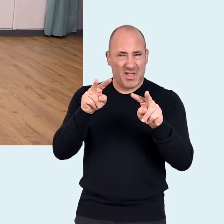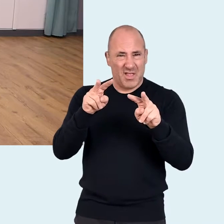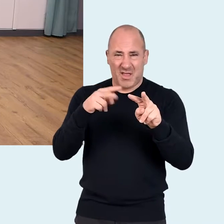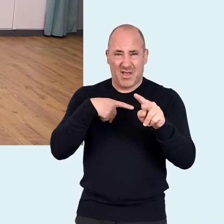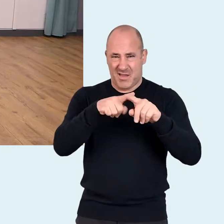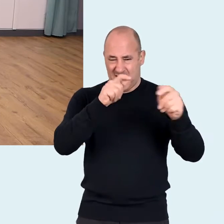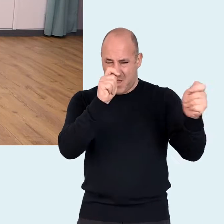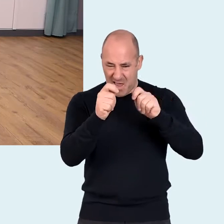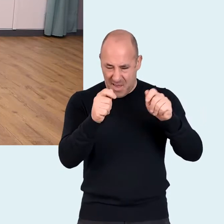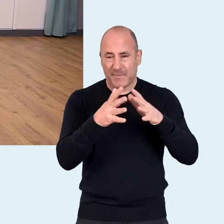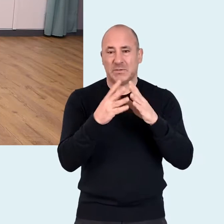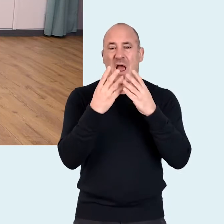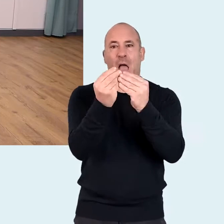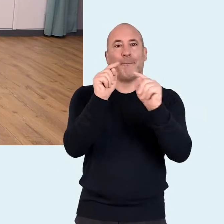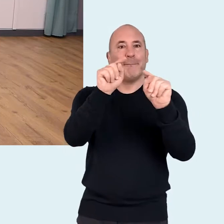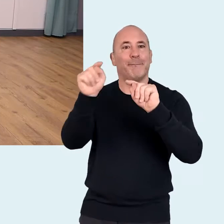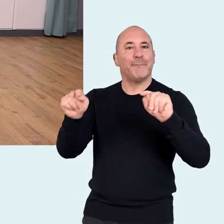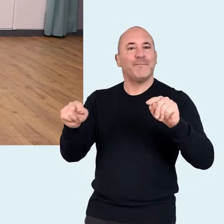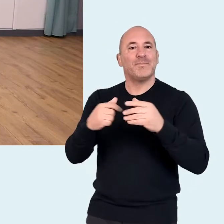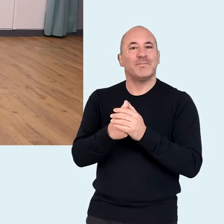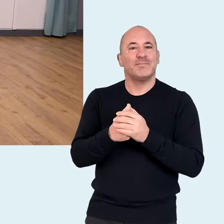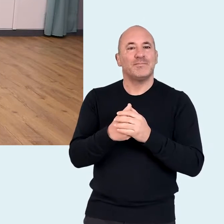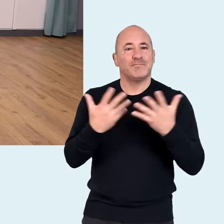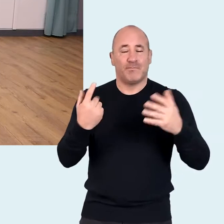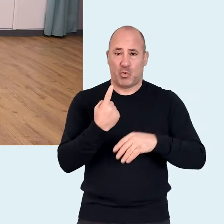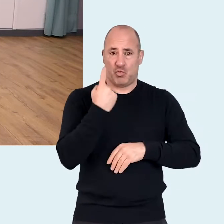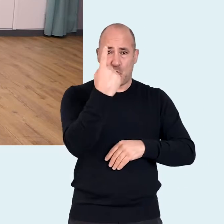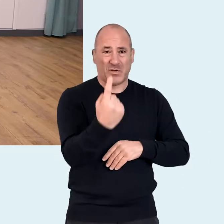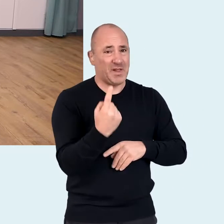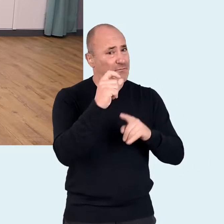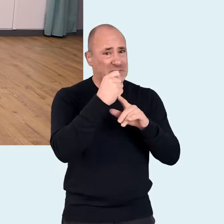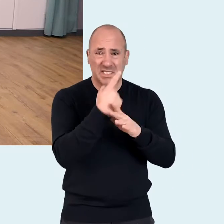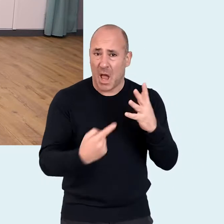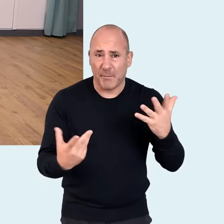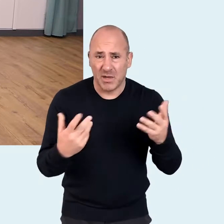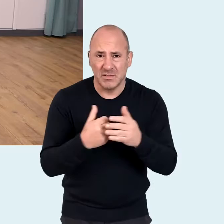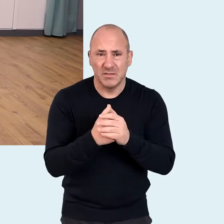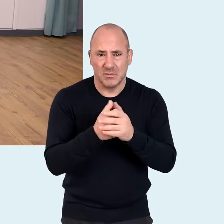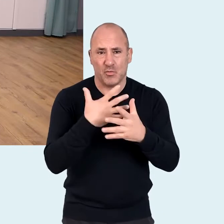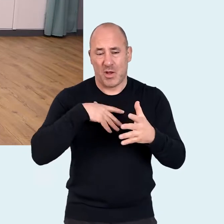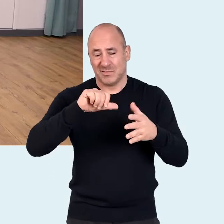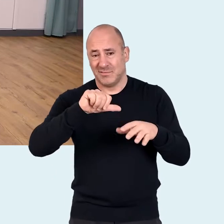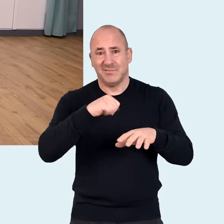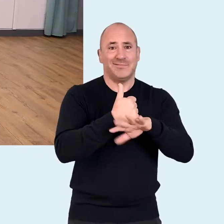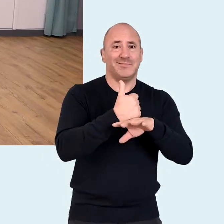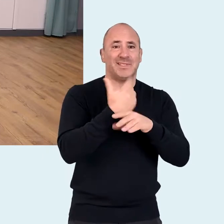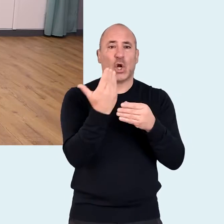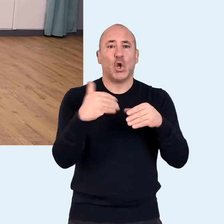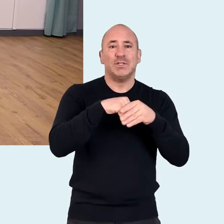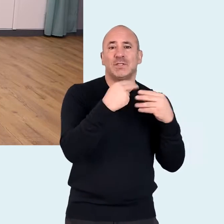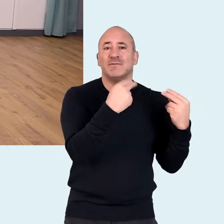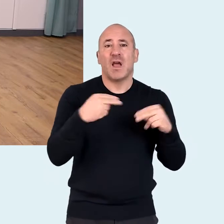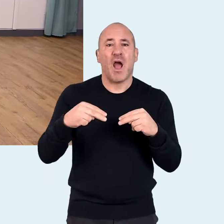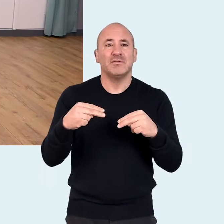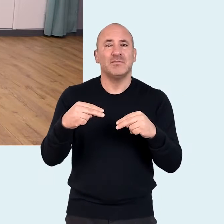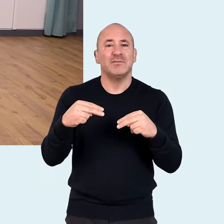had, and I've put those in place to help other people. So if you aren't disabled and you're